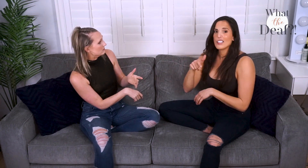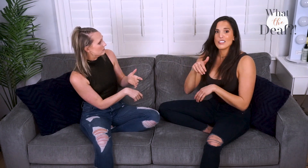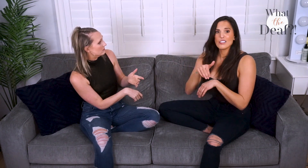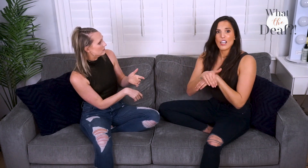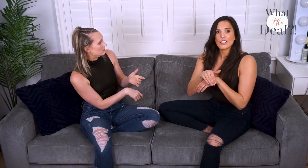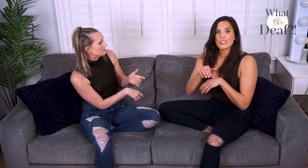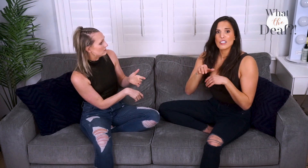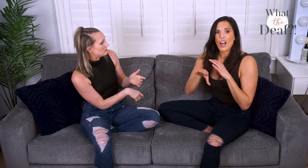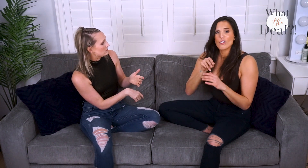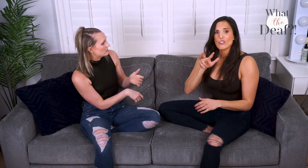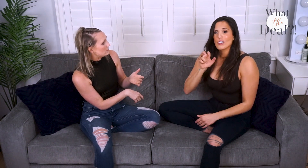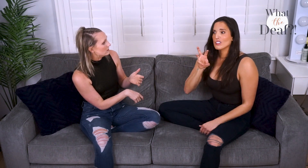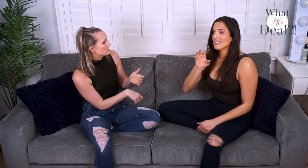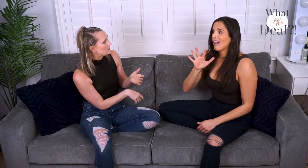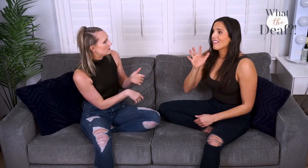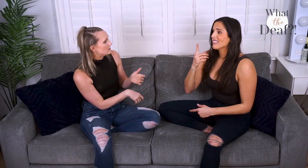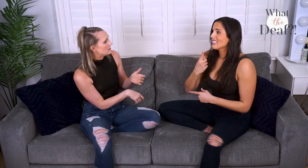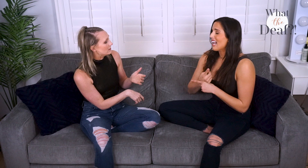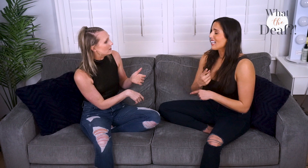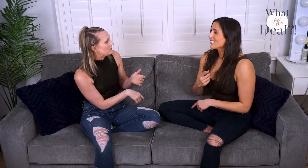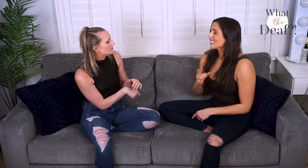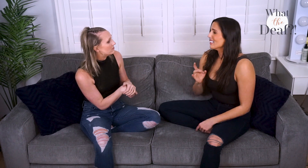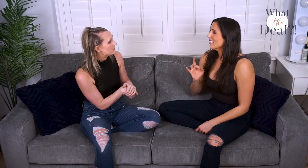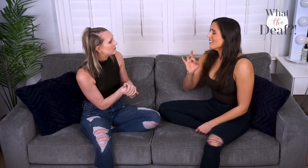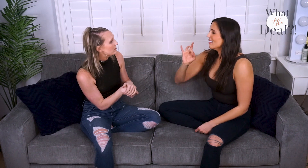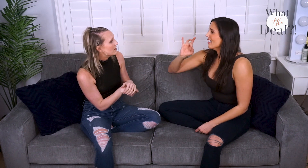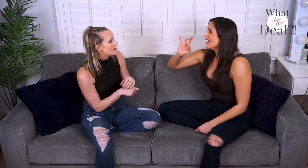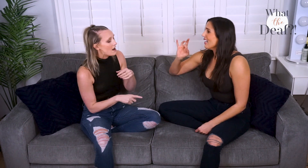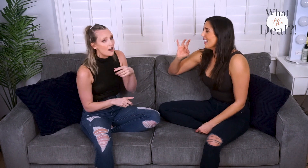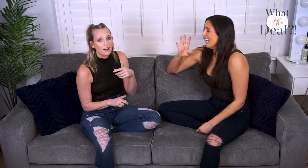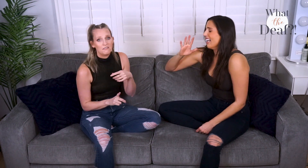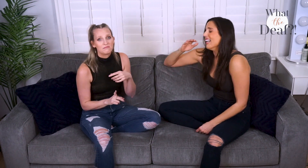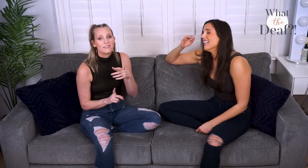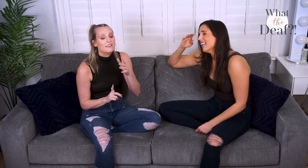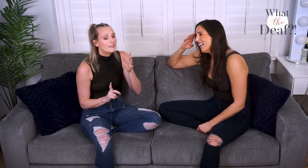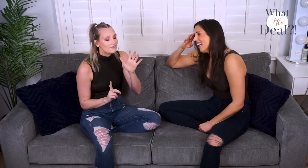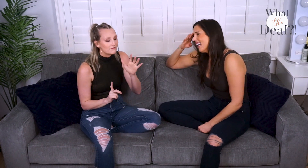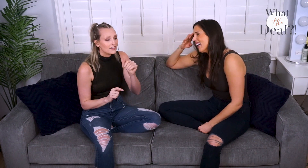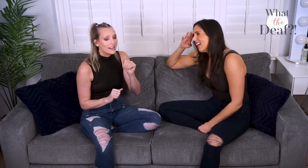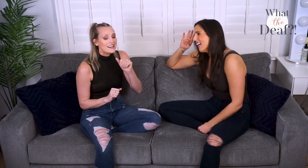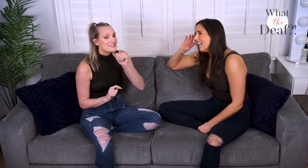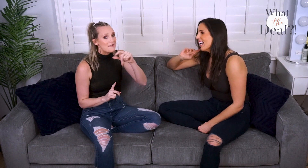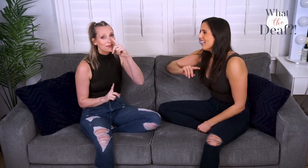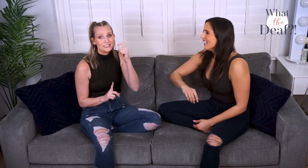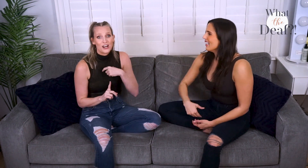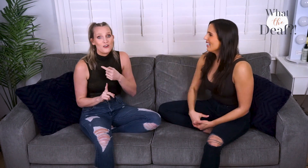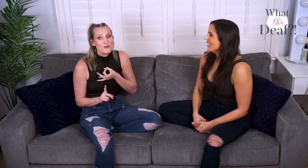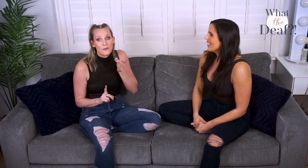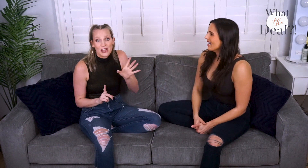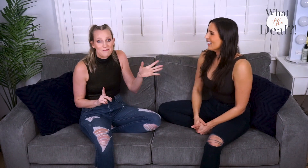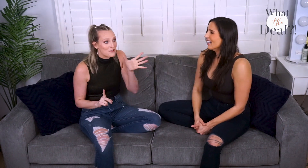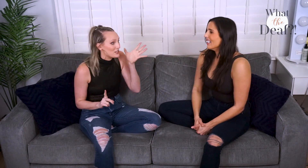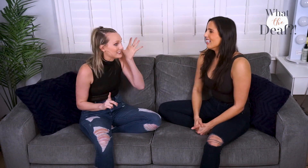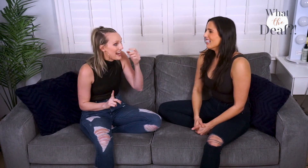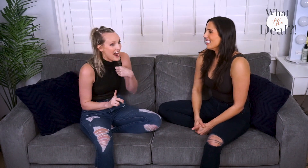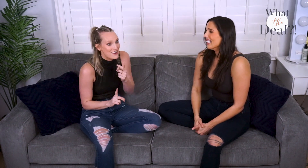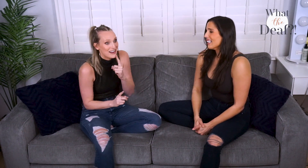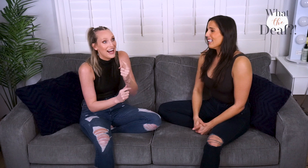10 nights out 365 days. Yeah, holy cow, and it's not because I don't like her parents by any means,